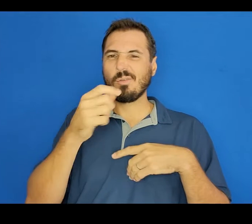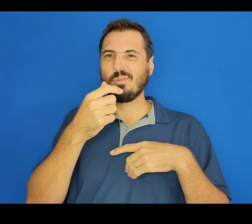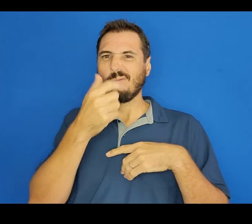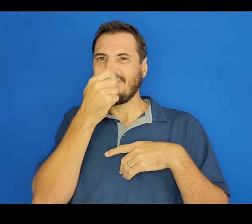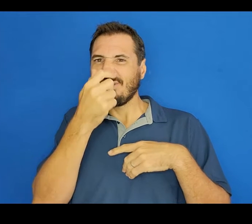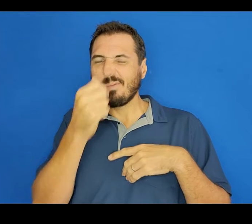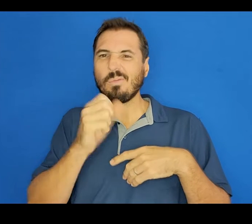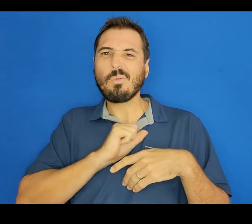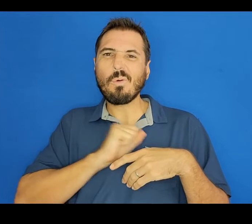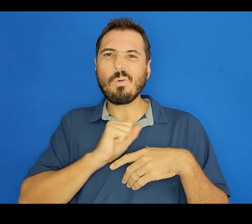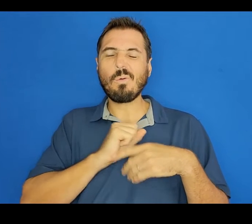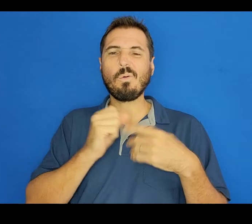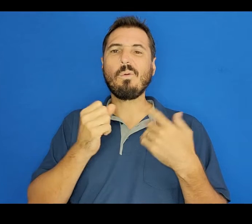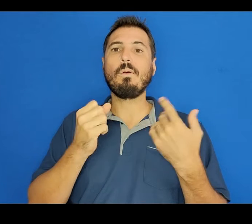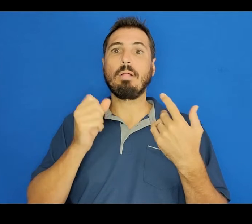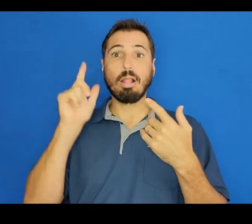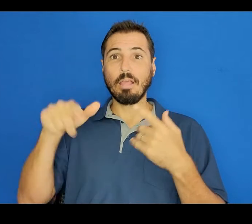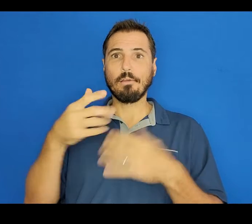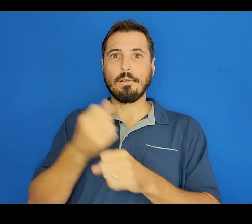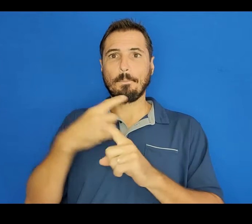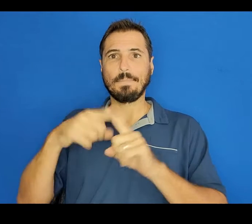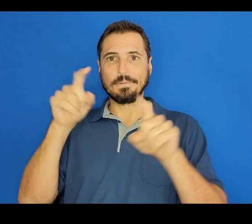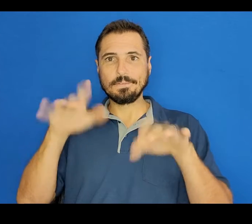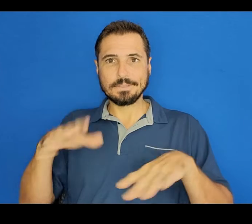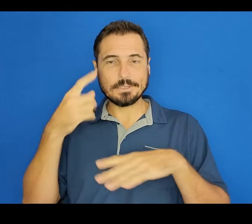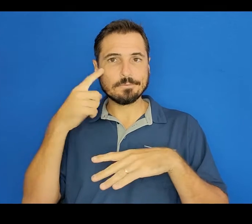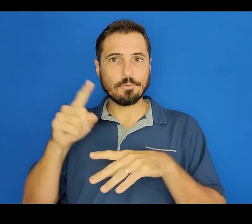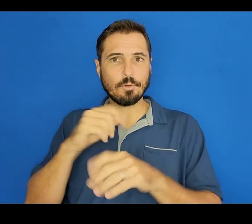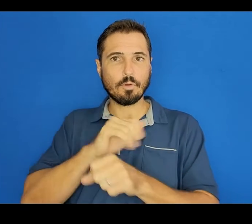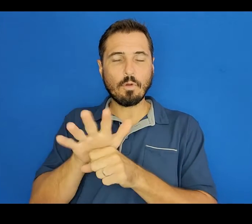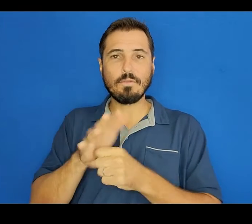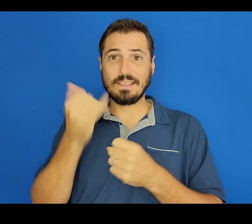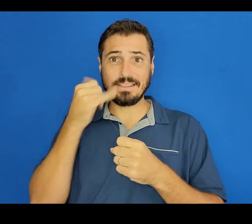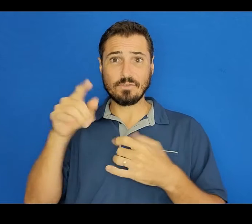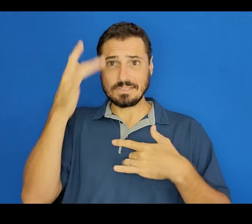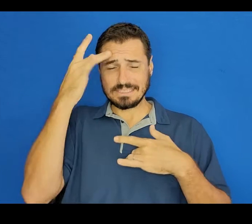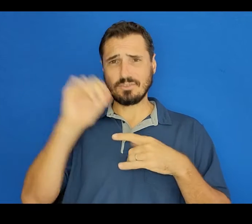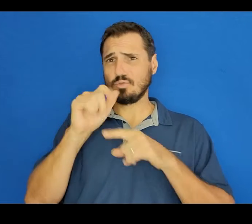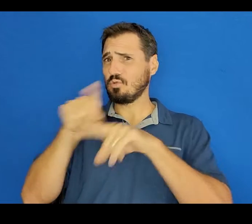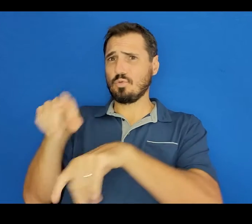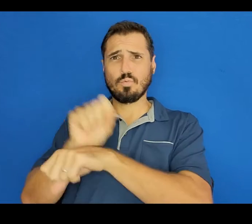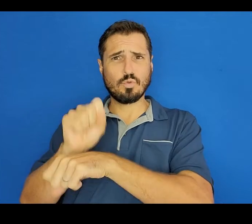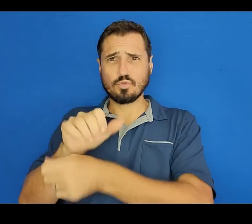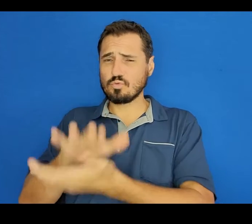If you’re sick, don’t go to work or school. Get tested. One infected person can start a cluster